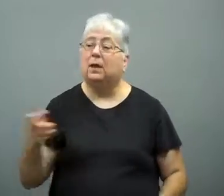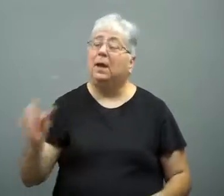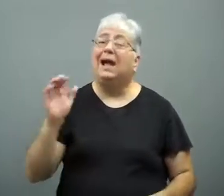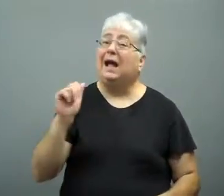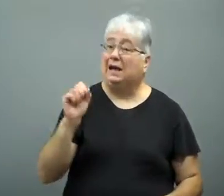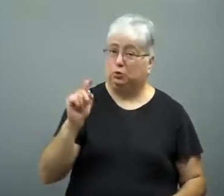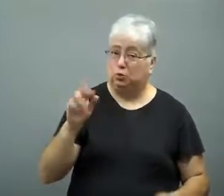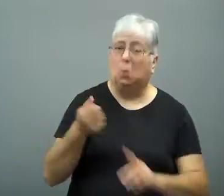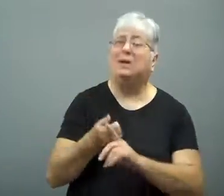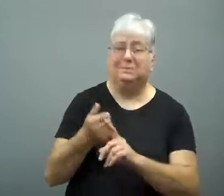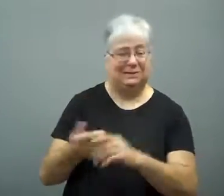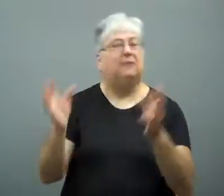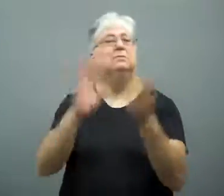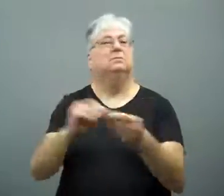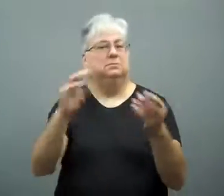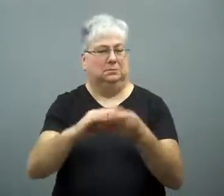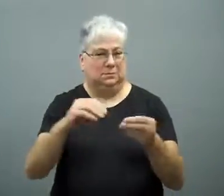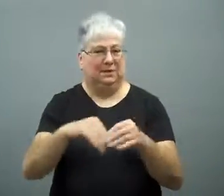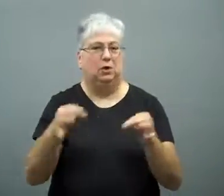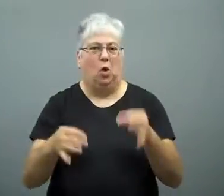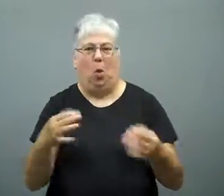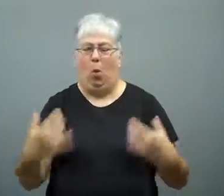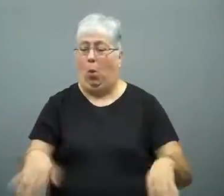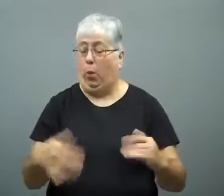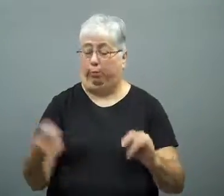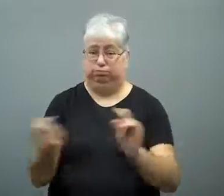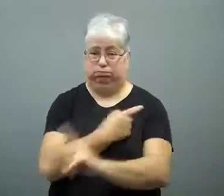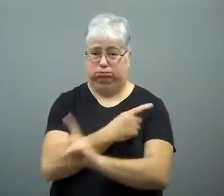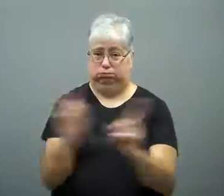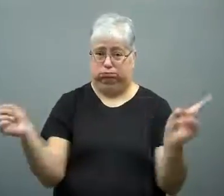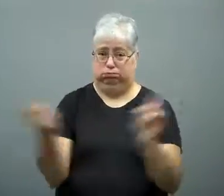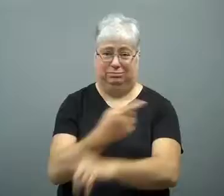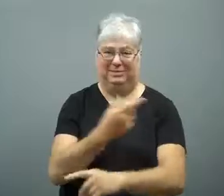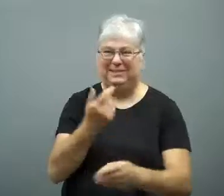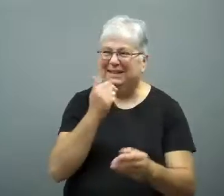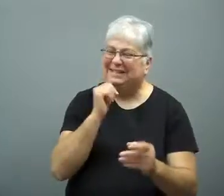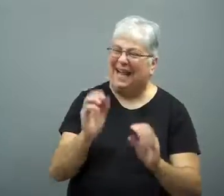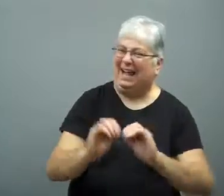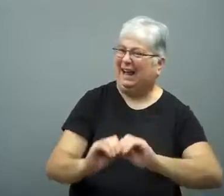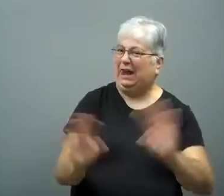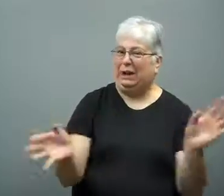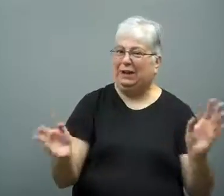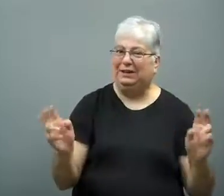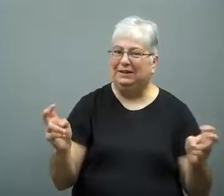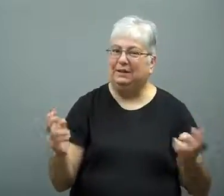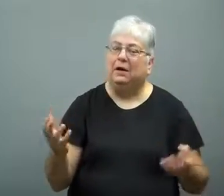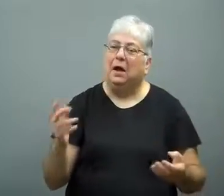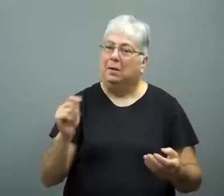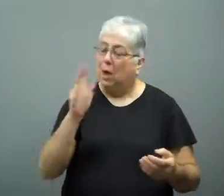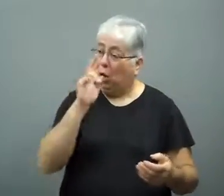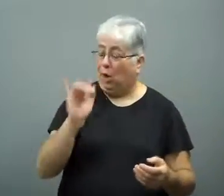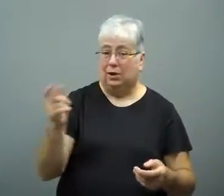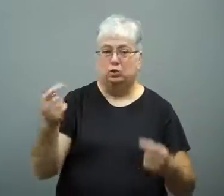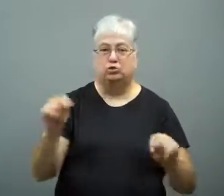Castro also spoke in court. He rambled and didn't always make sense.